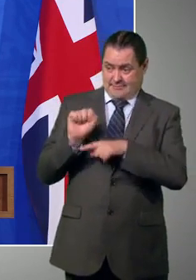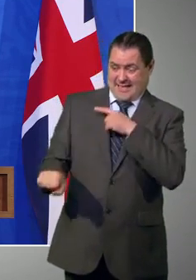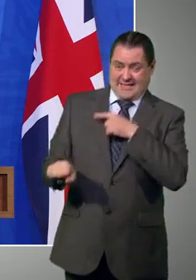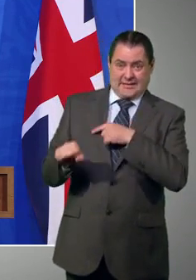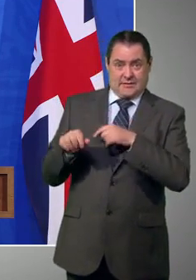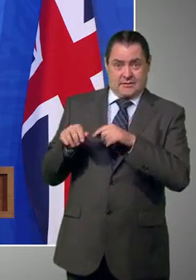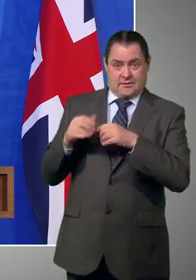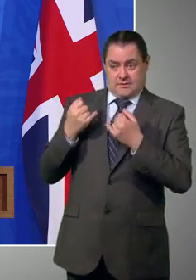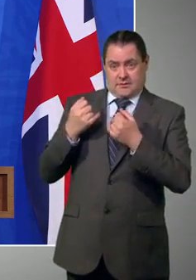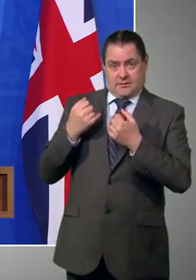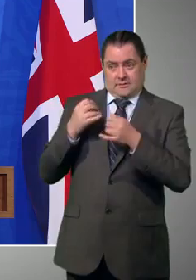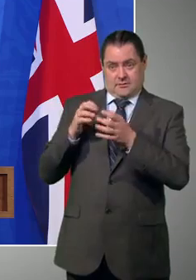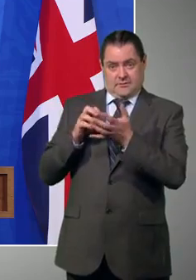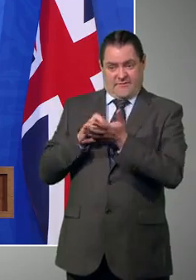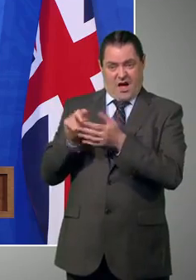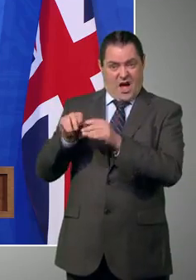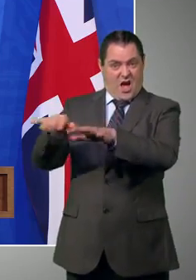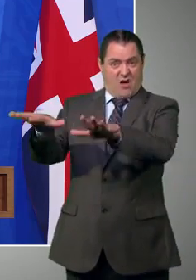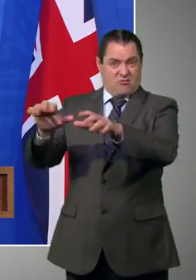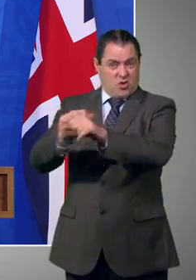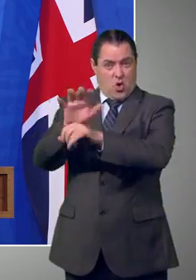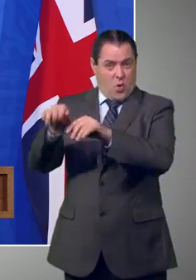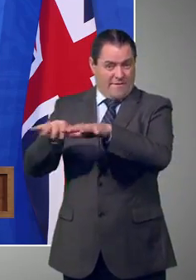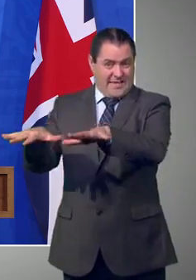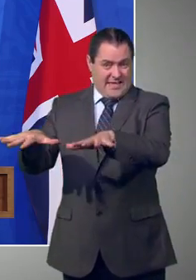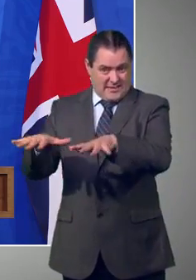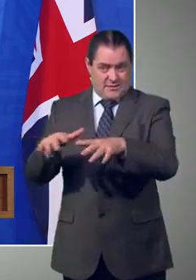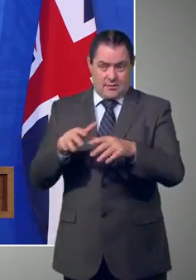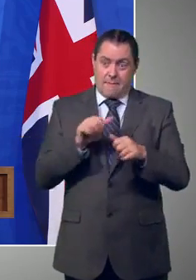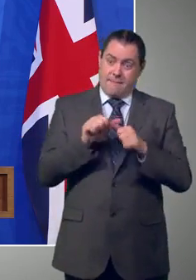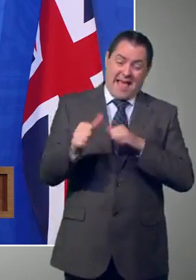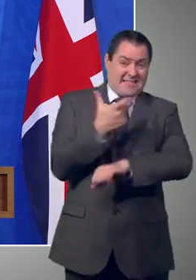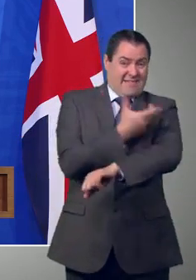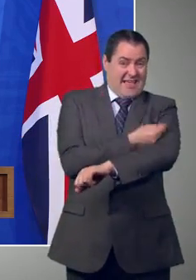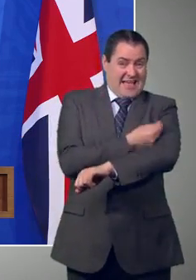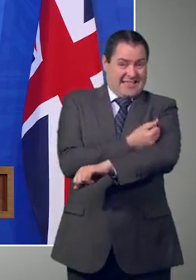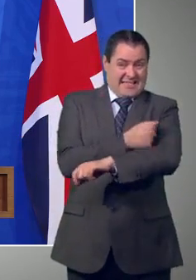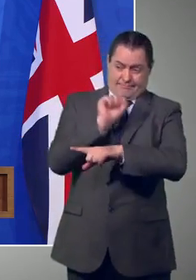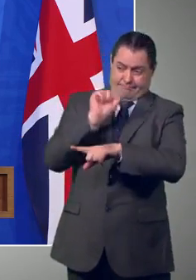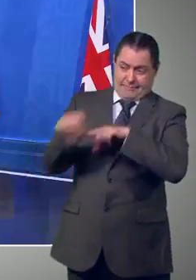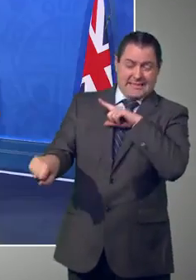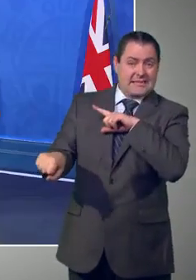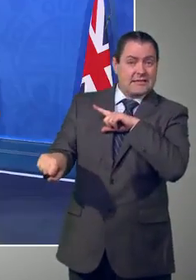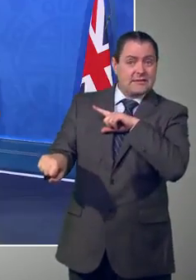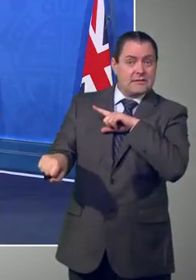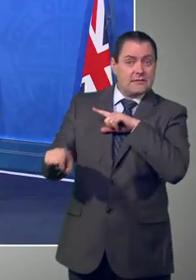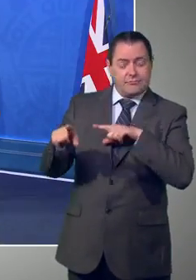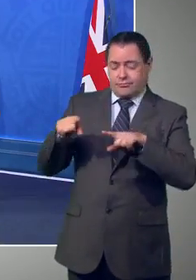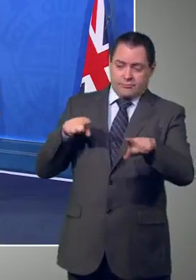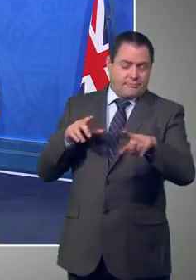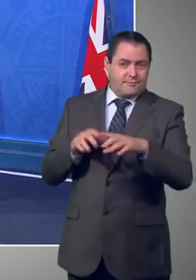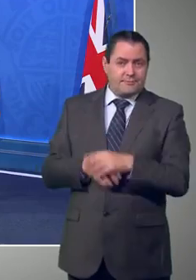effective, so we've got to get the vaccine out as quickly as possible. And that is the thing that really really matters.